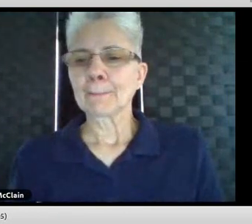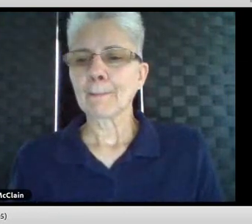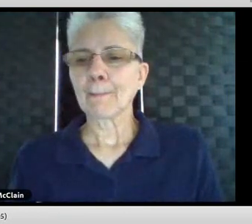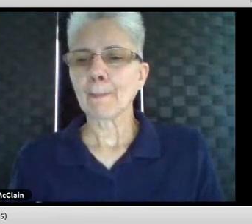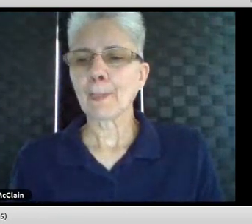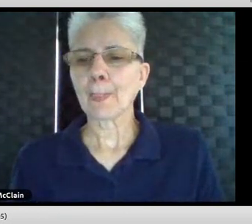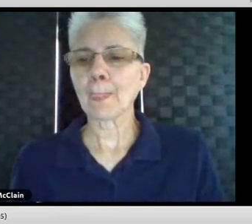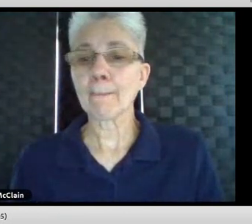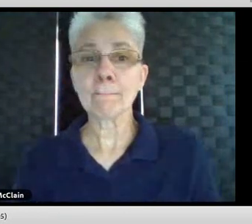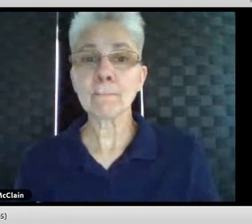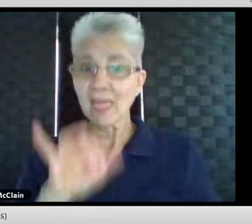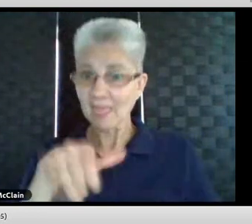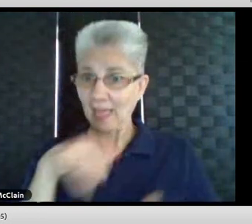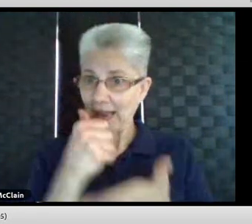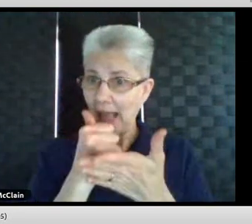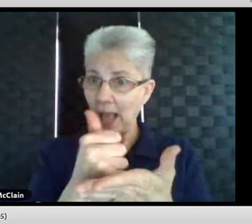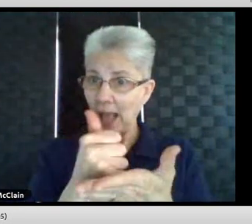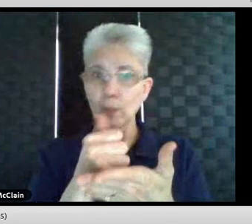Was it helpful or not helpful?